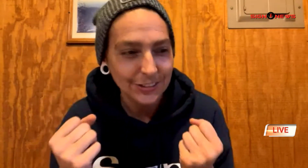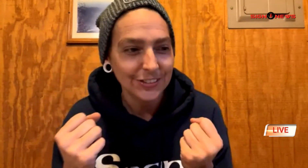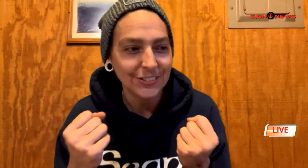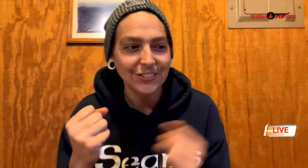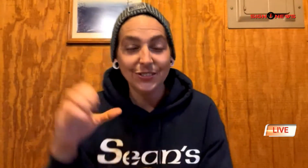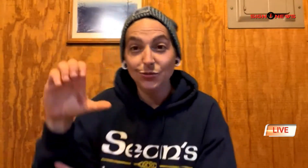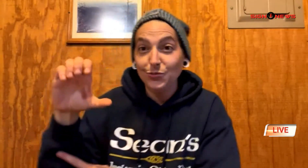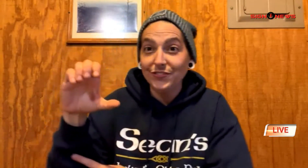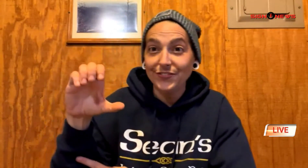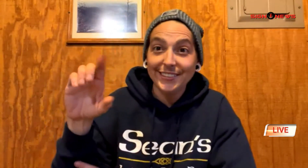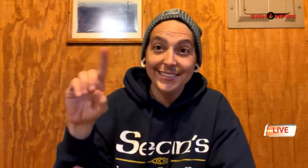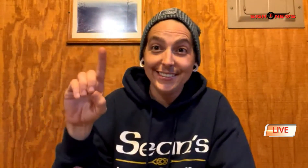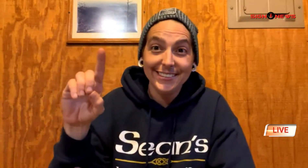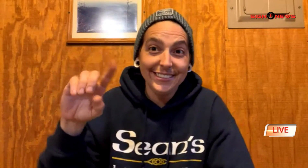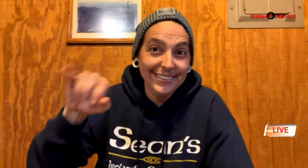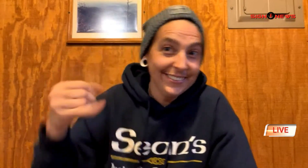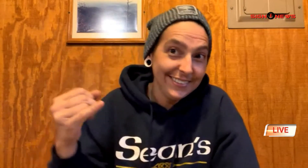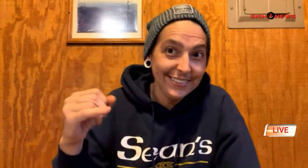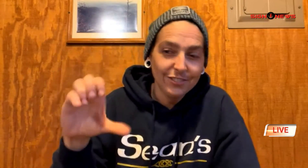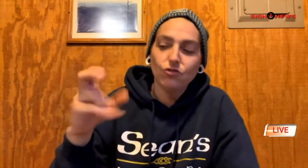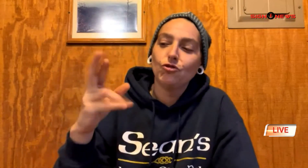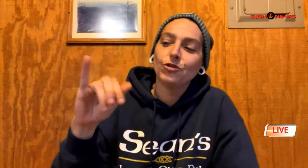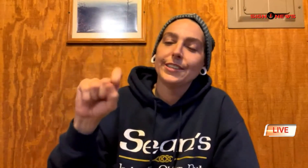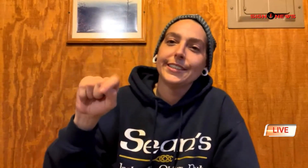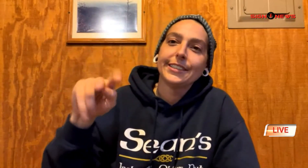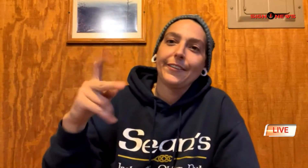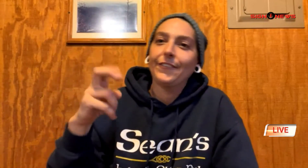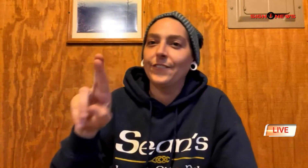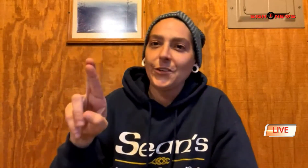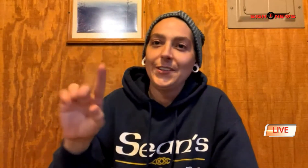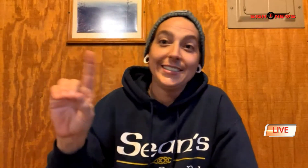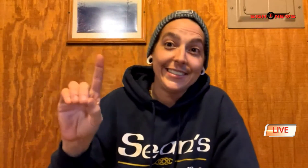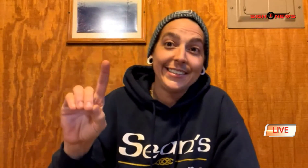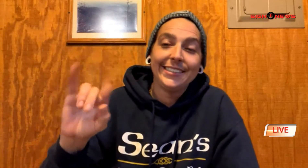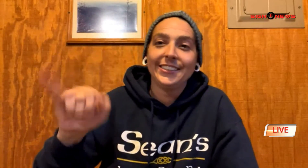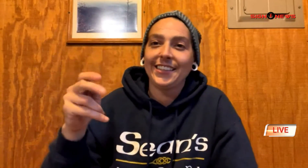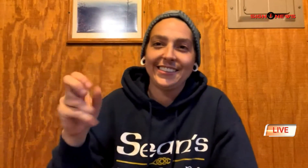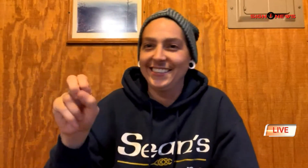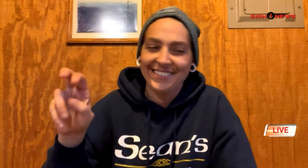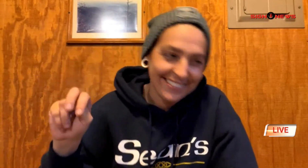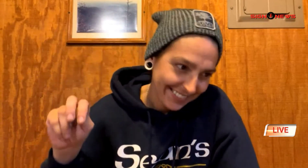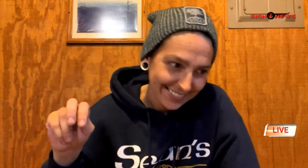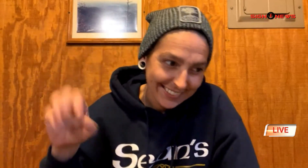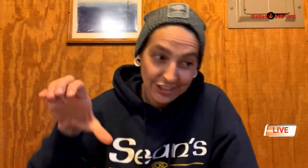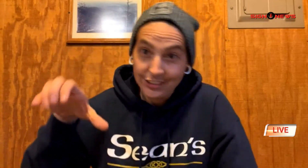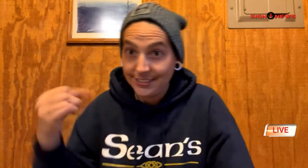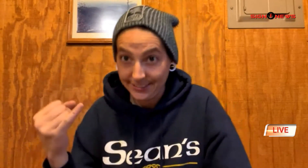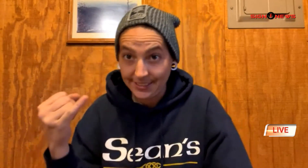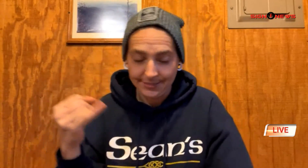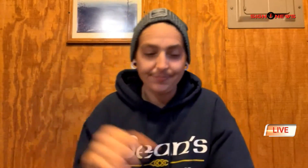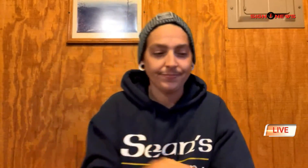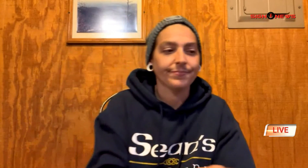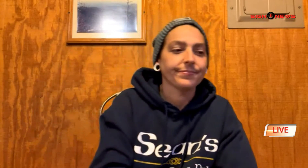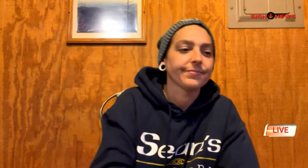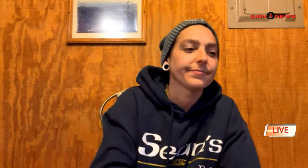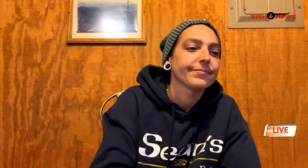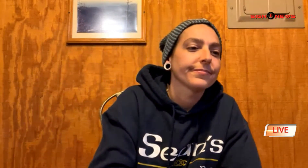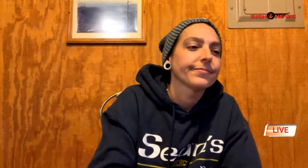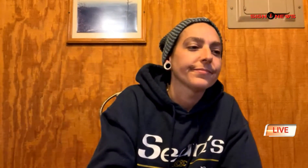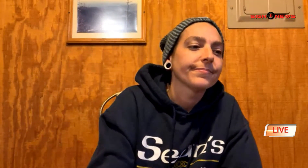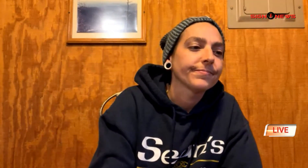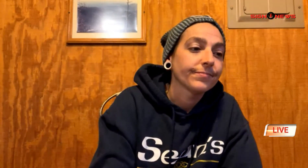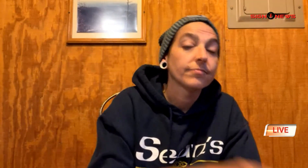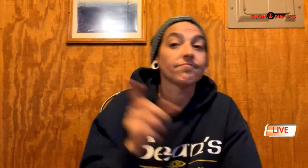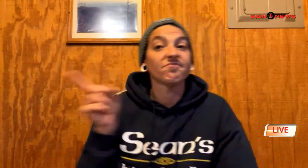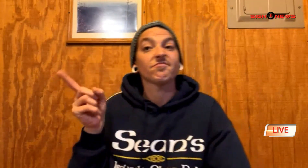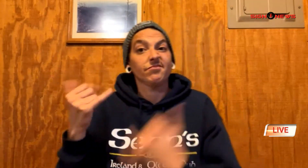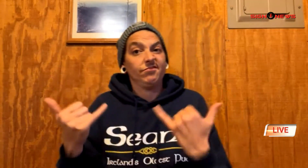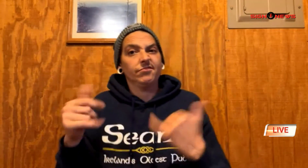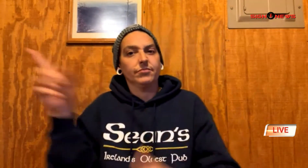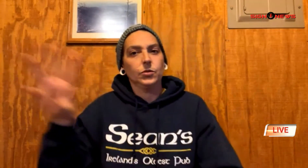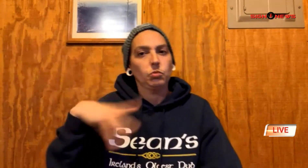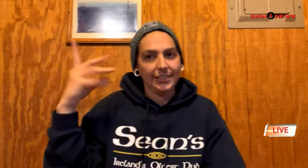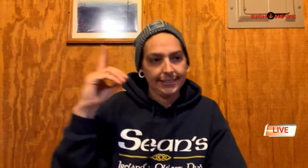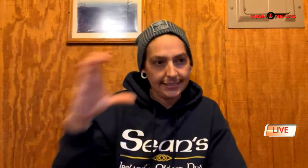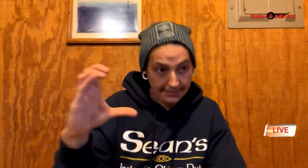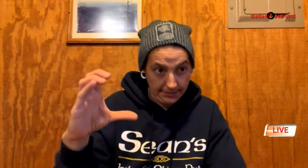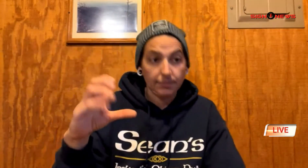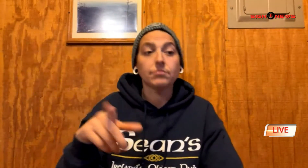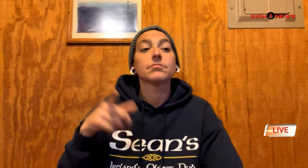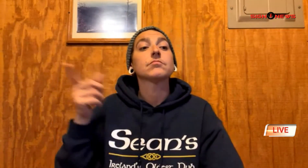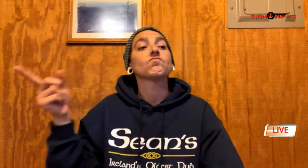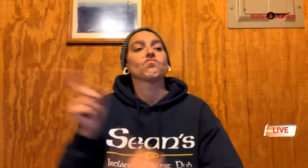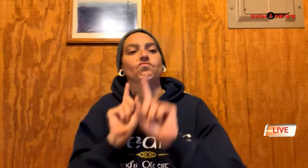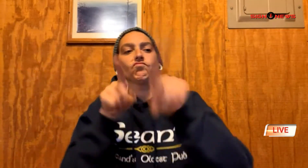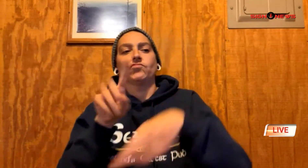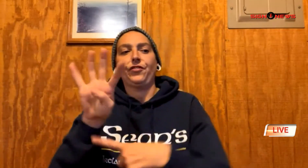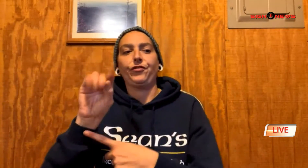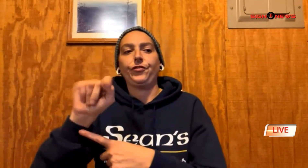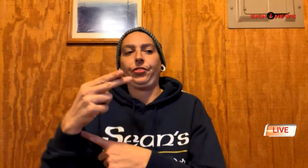Christopher D Johnson he's in Washington DC attending the 40th anniversary